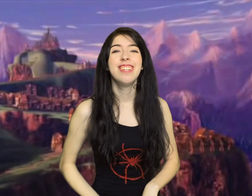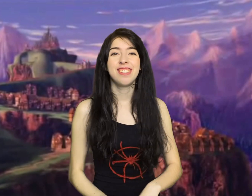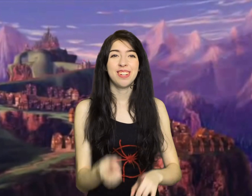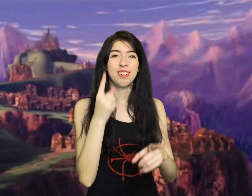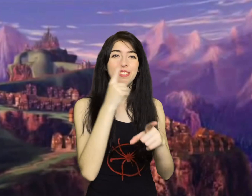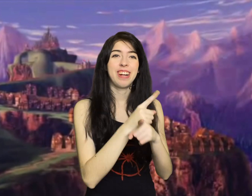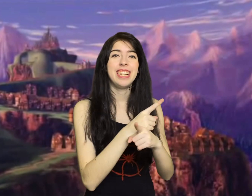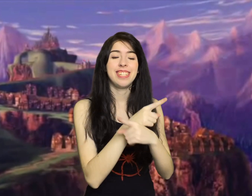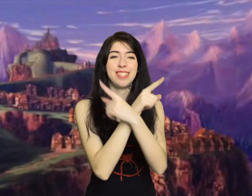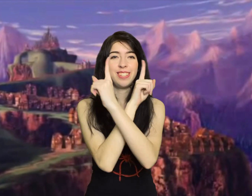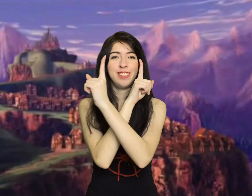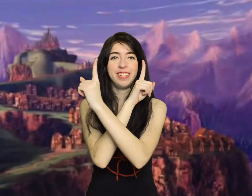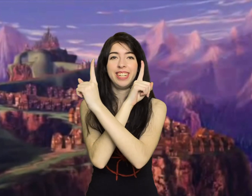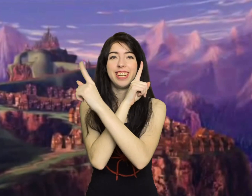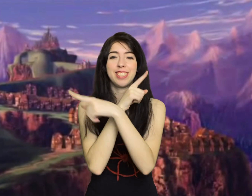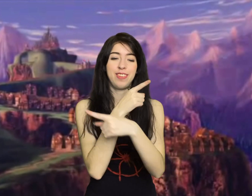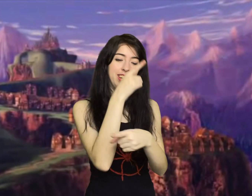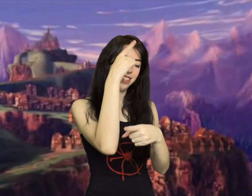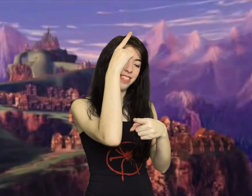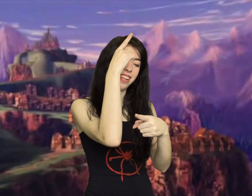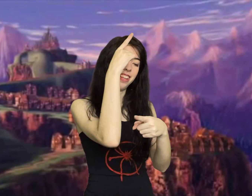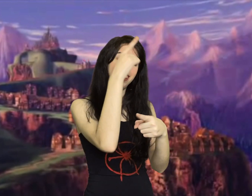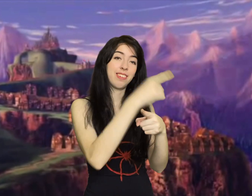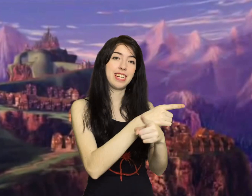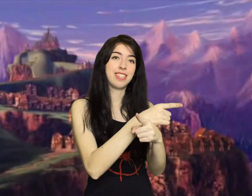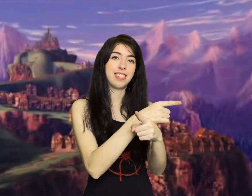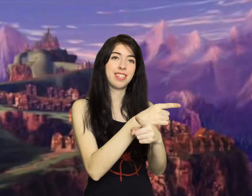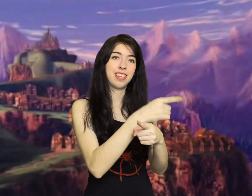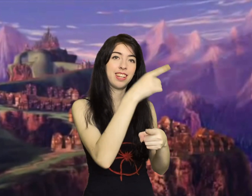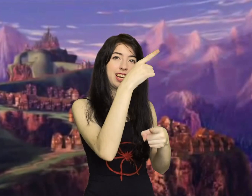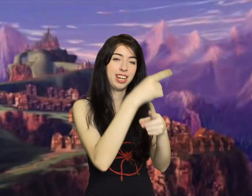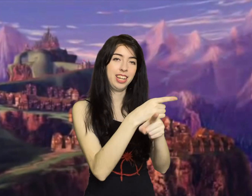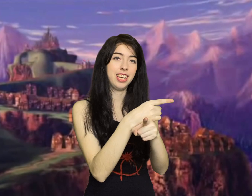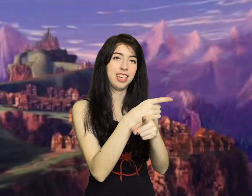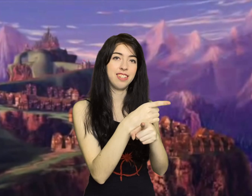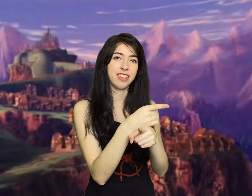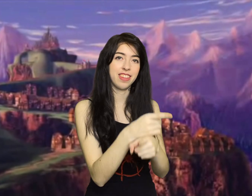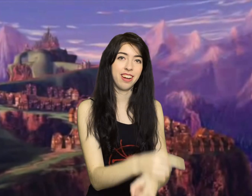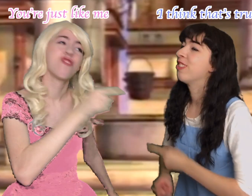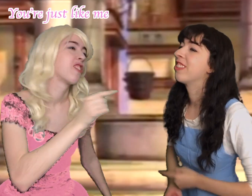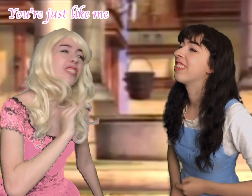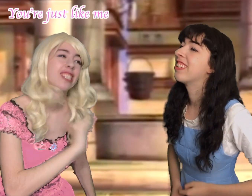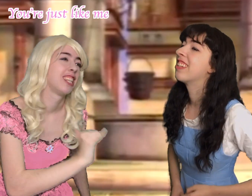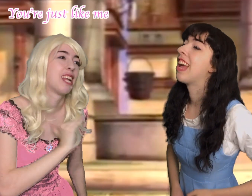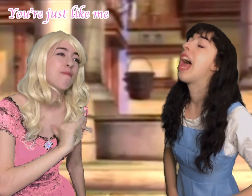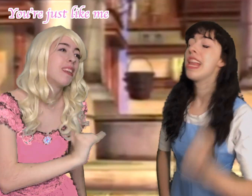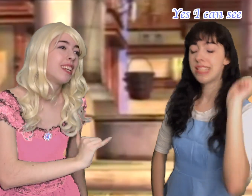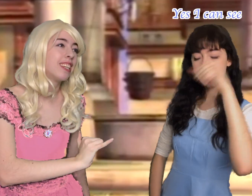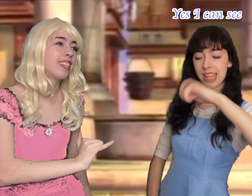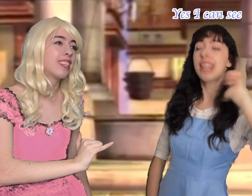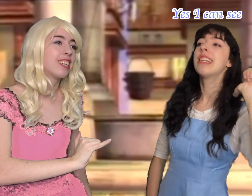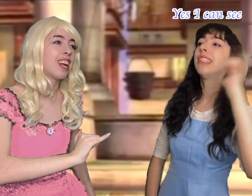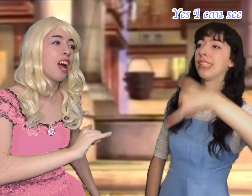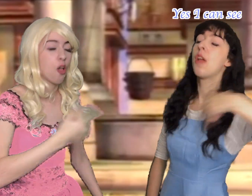so RIGHT is two index fingers and then their wrists kind of hitting each other there you're just like me. yes i can see